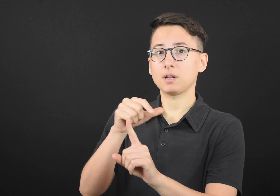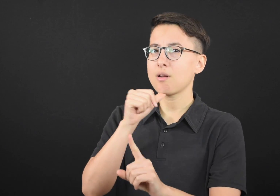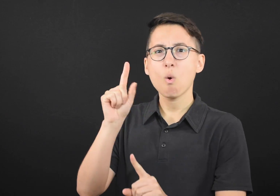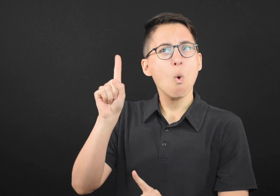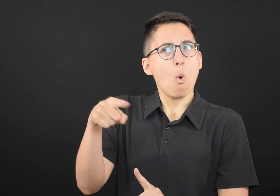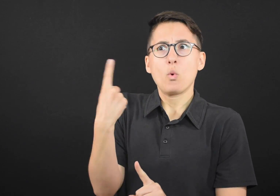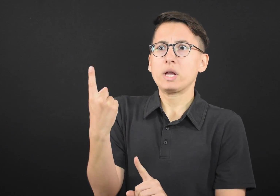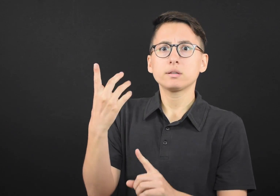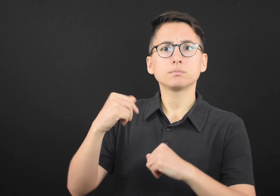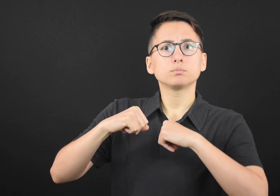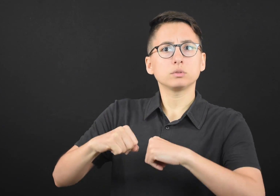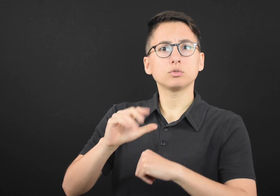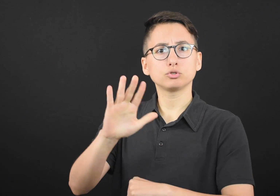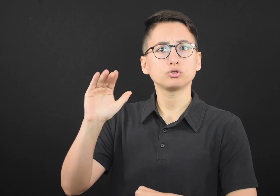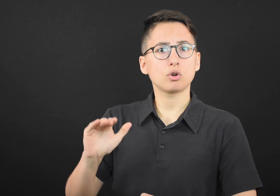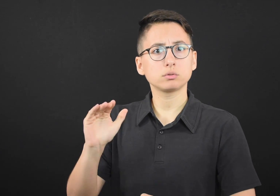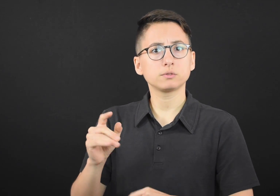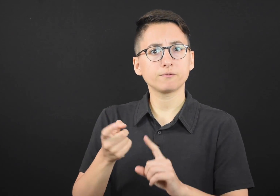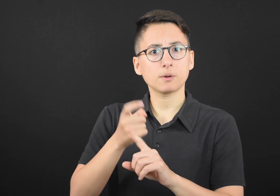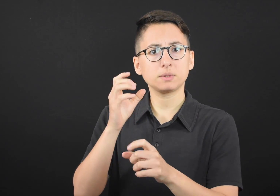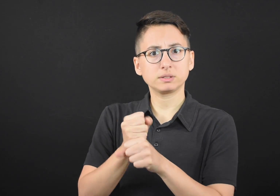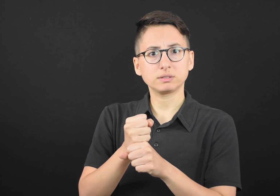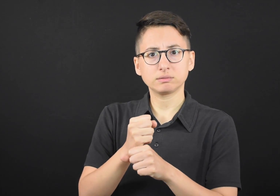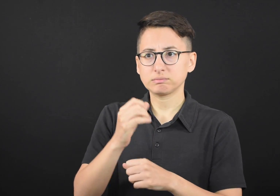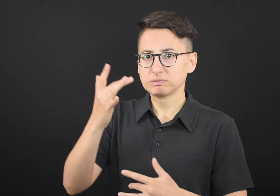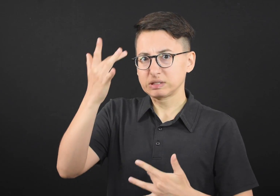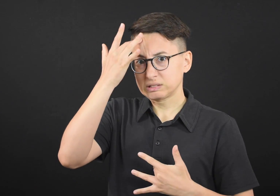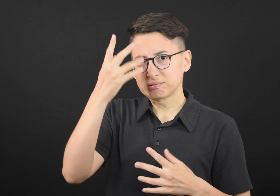protect YOUR child from getting sick with COVID in the short term,